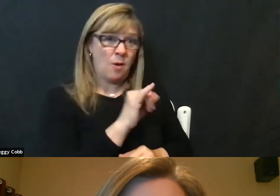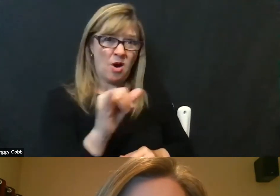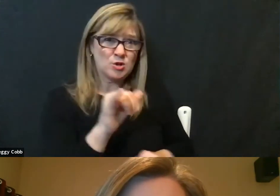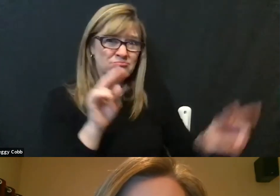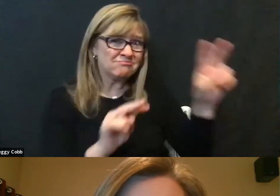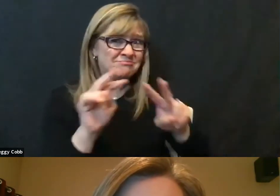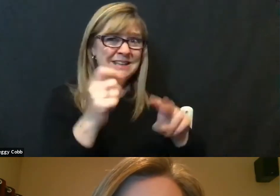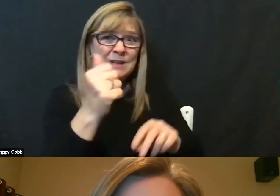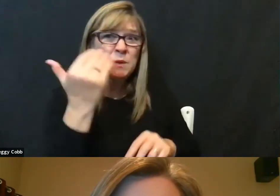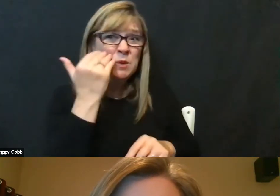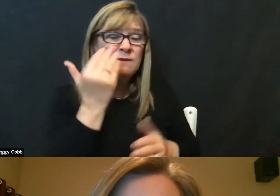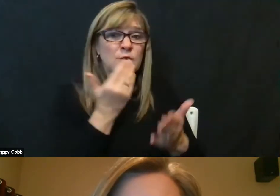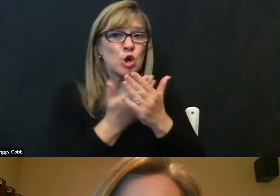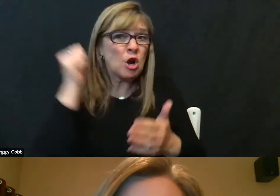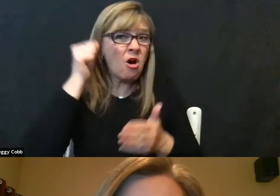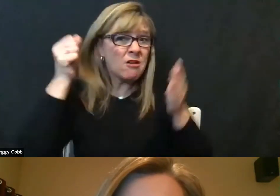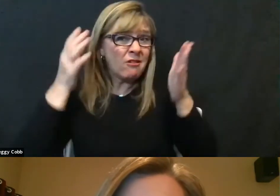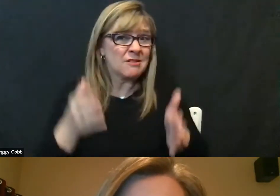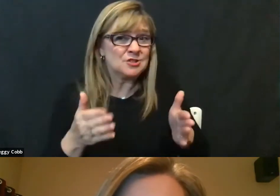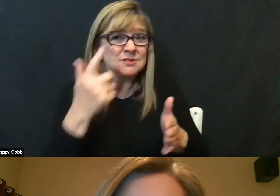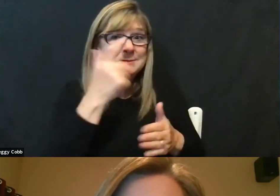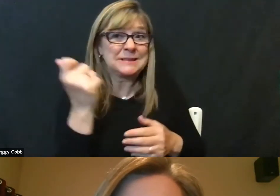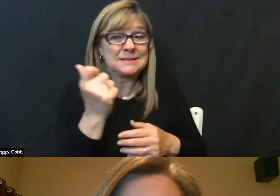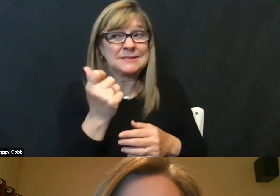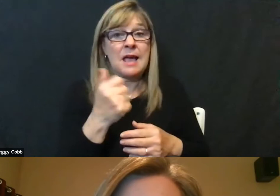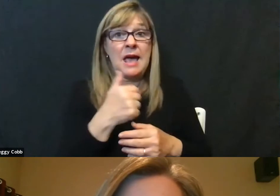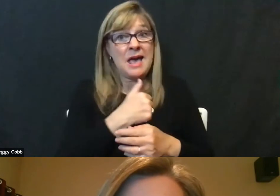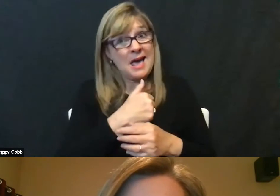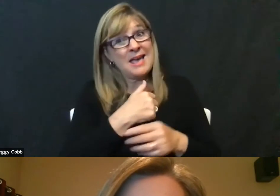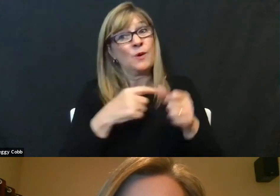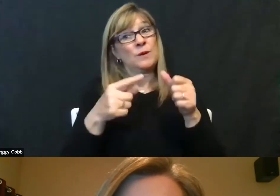of a good audiologist because I was originally referred to